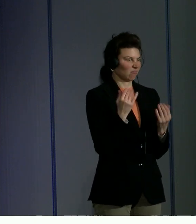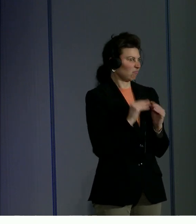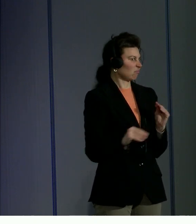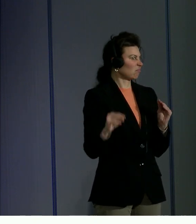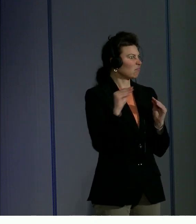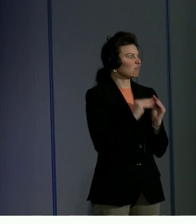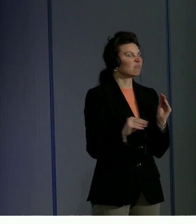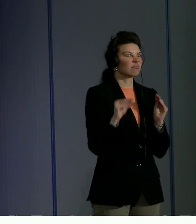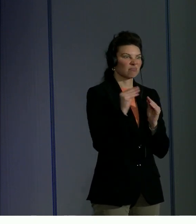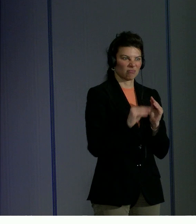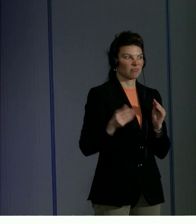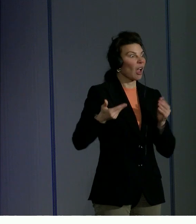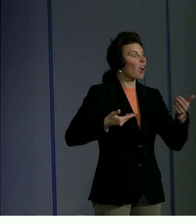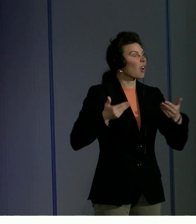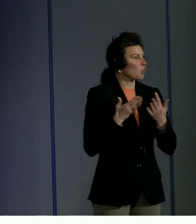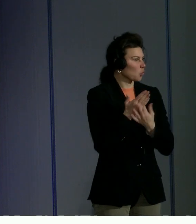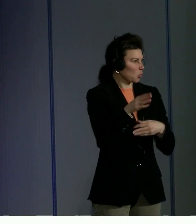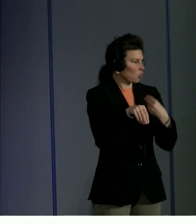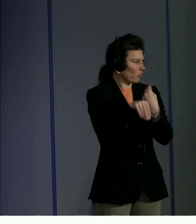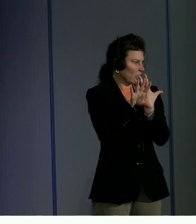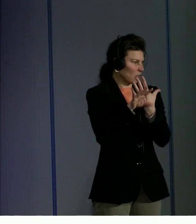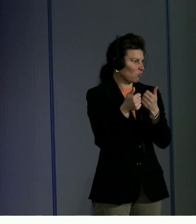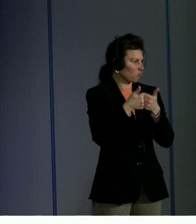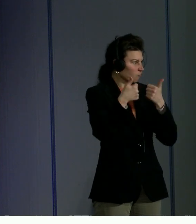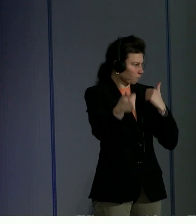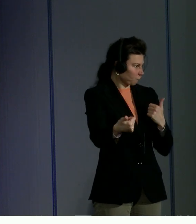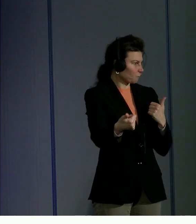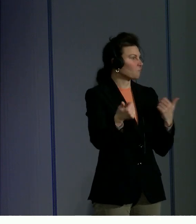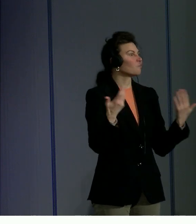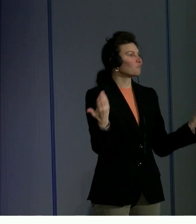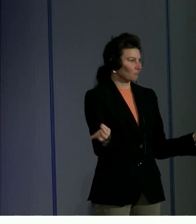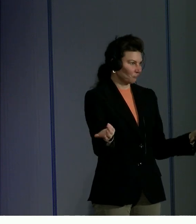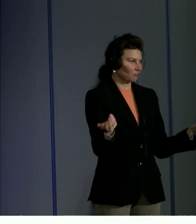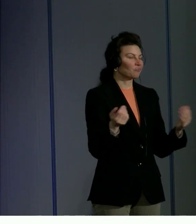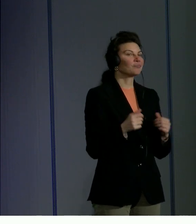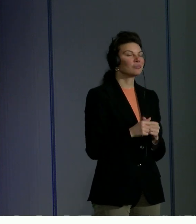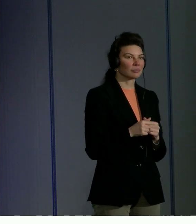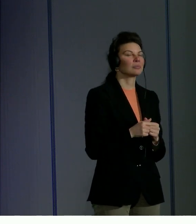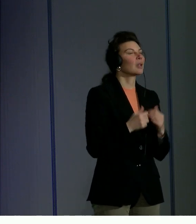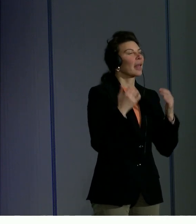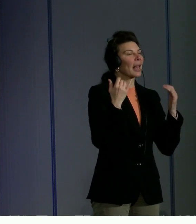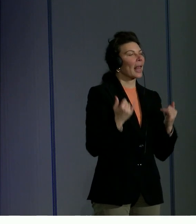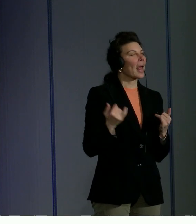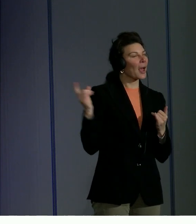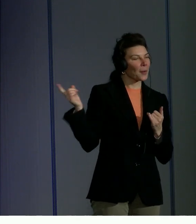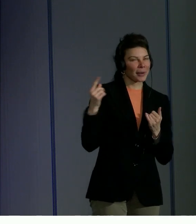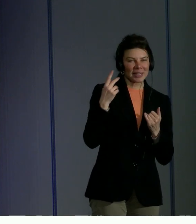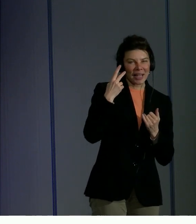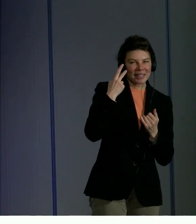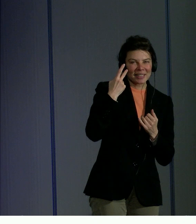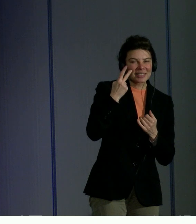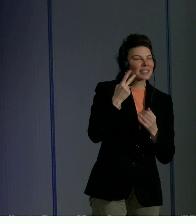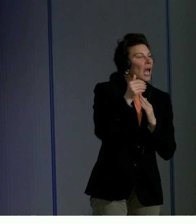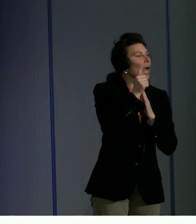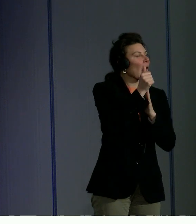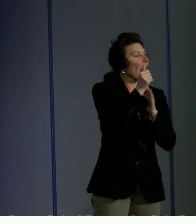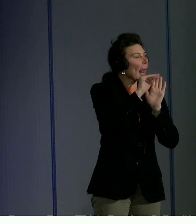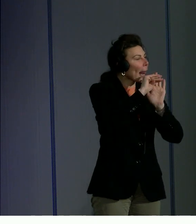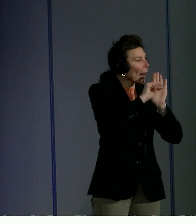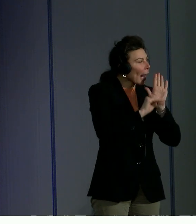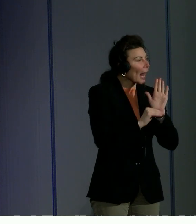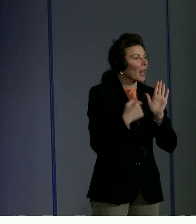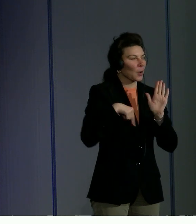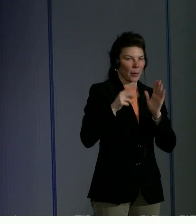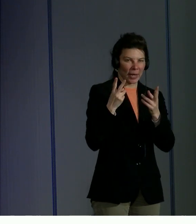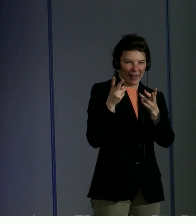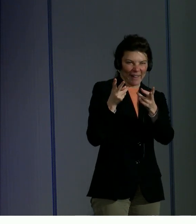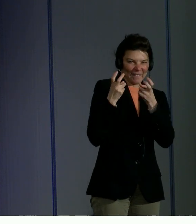And we like to take a little excerpt from some guidelines as a basis for this example.